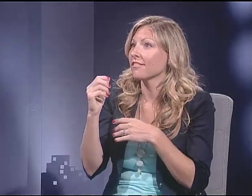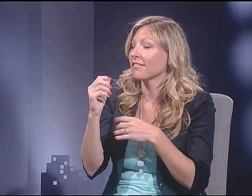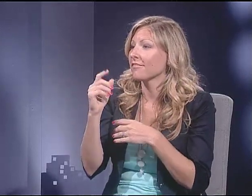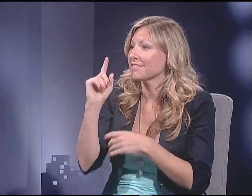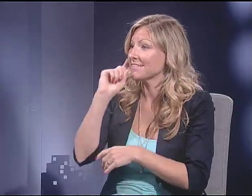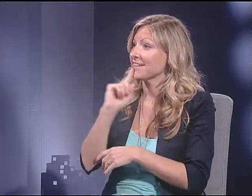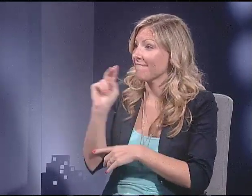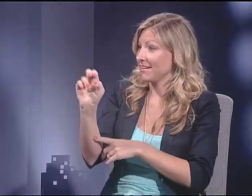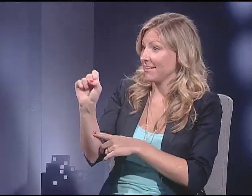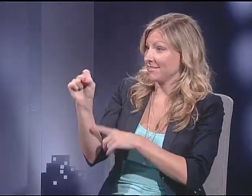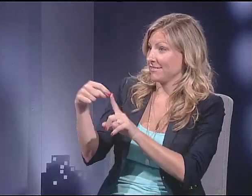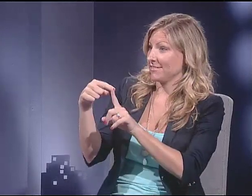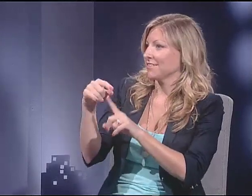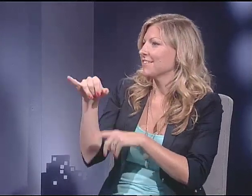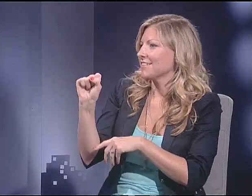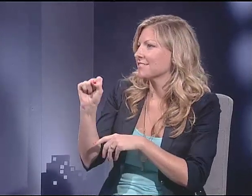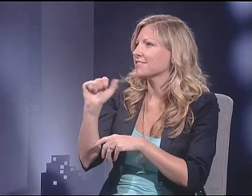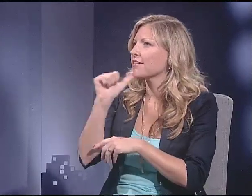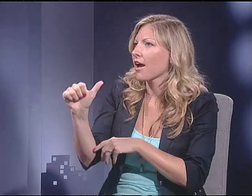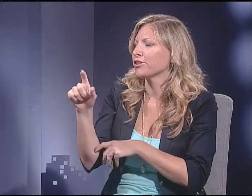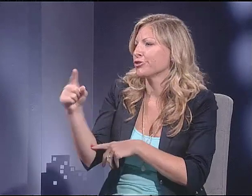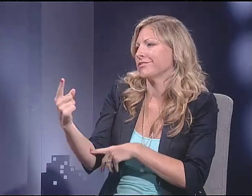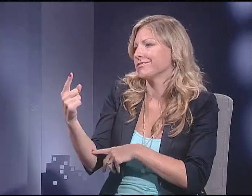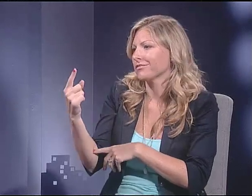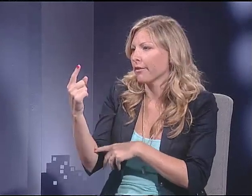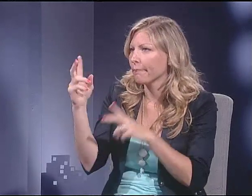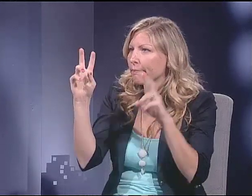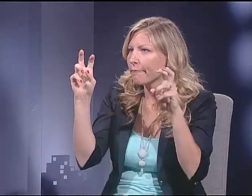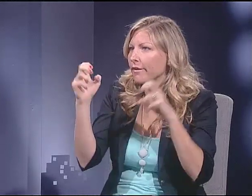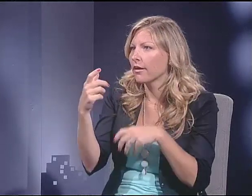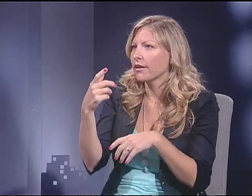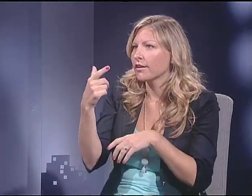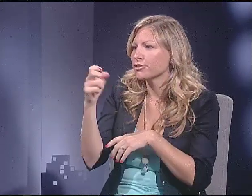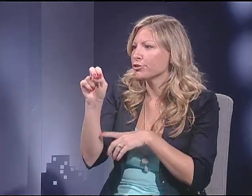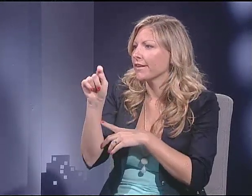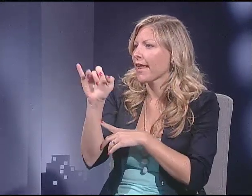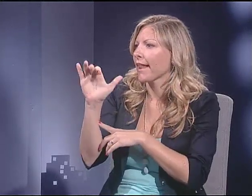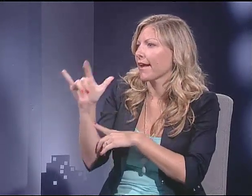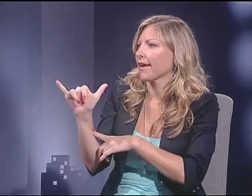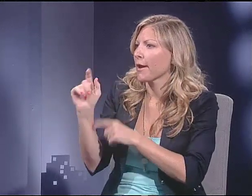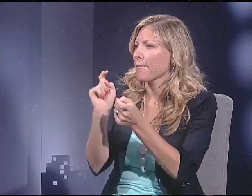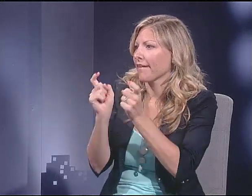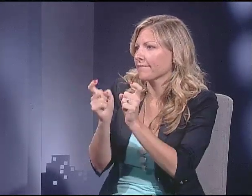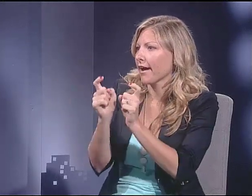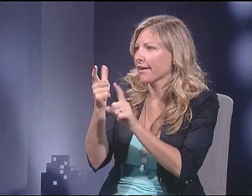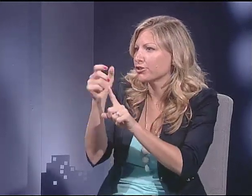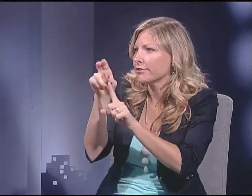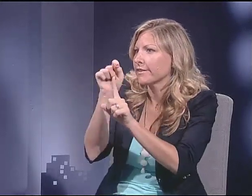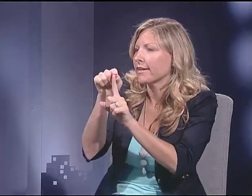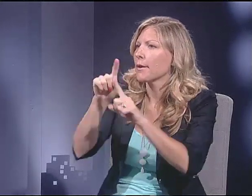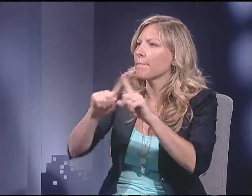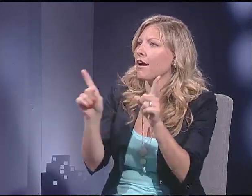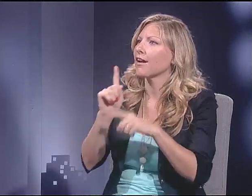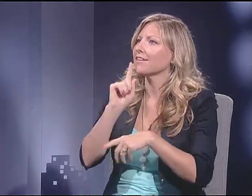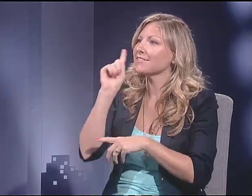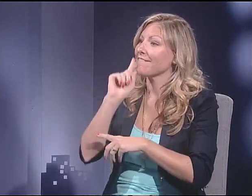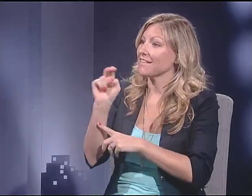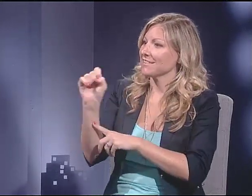where this discussion will go in the future because it's not just